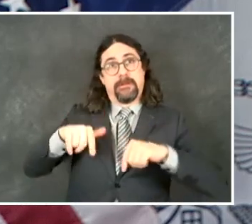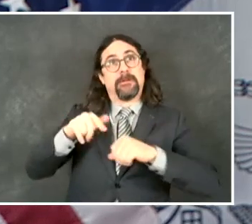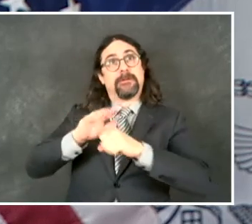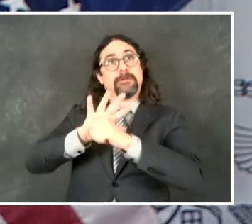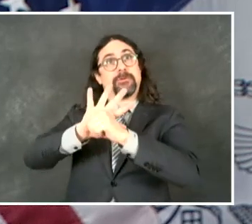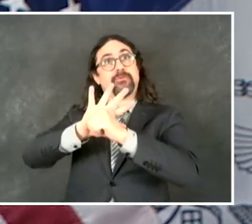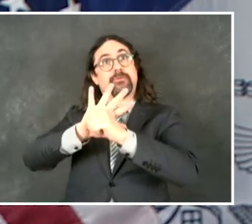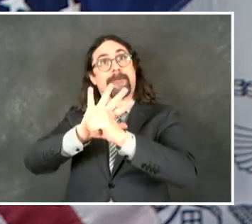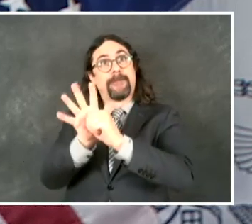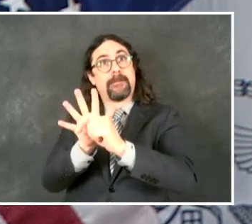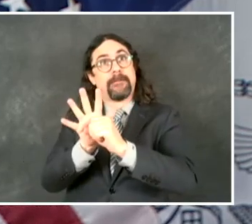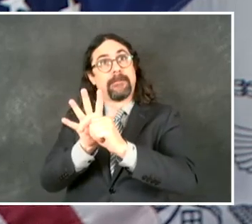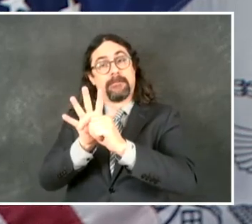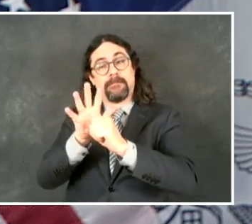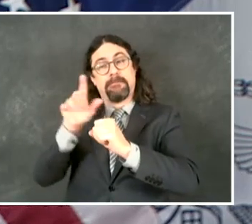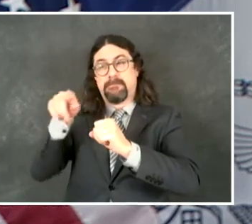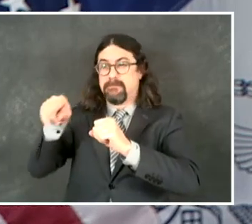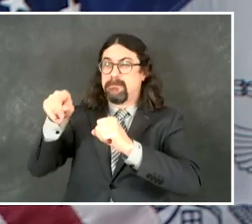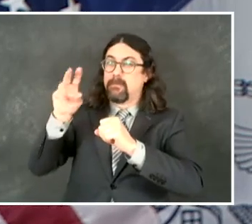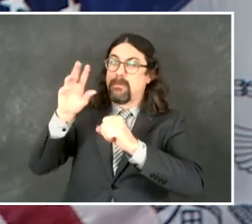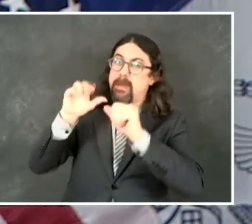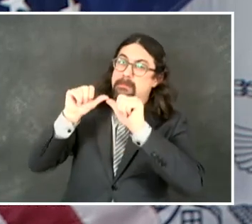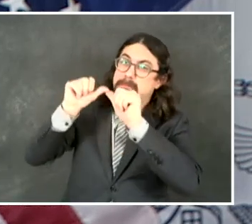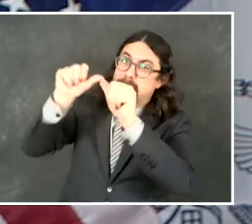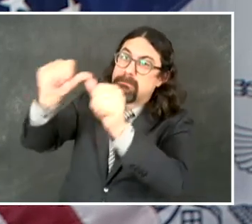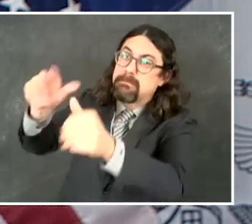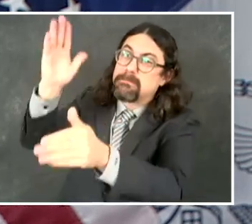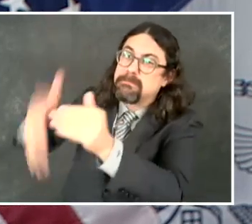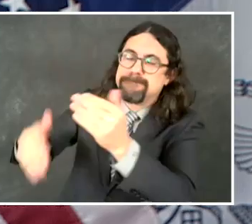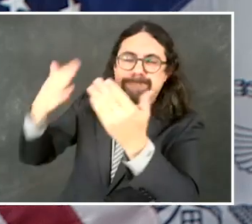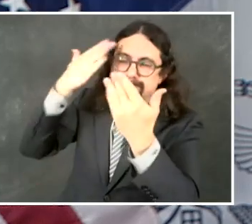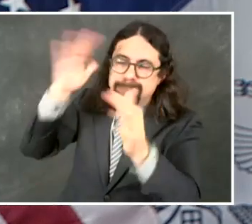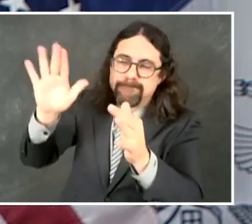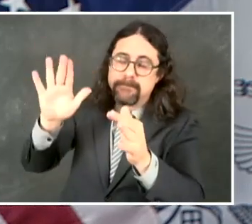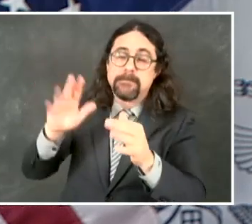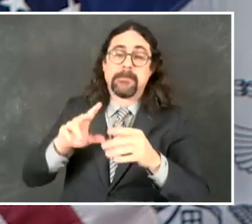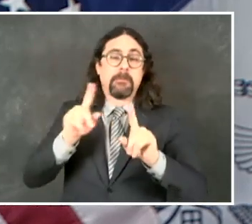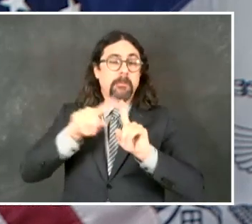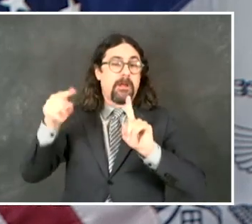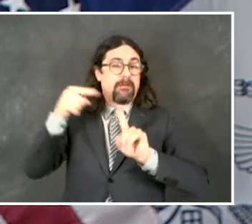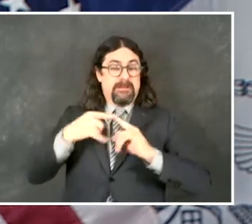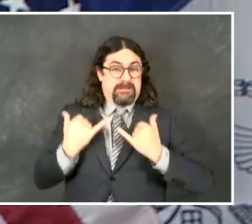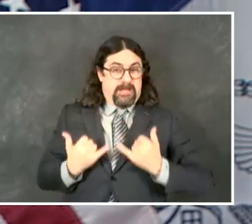DURING THE CRISIS, UP TO 100 MILES OF OPEN STREETS.